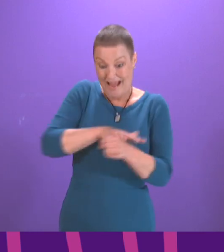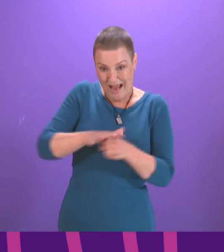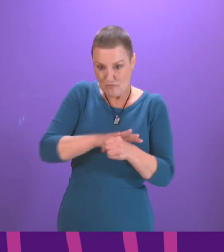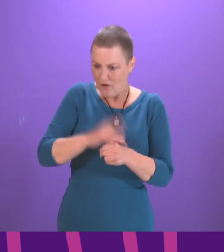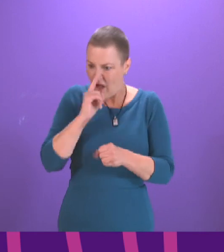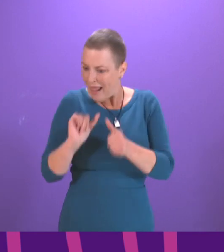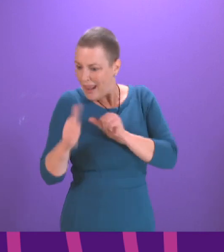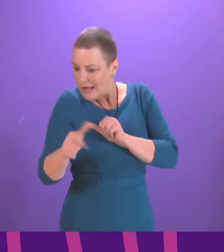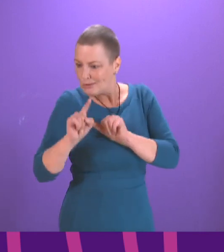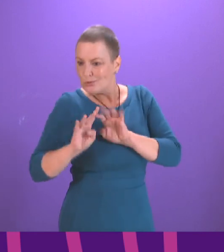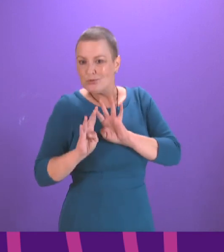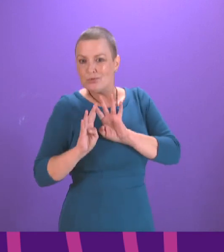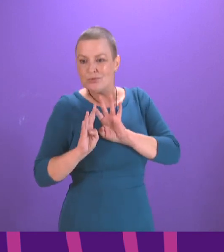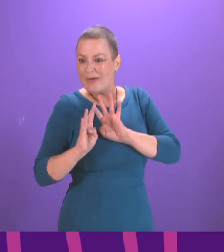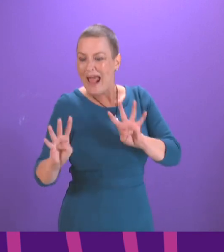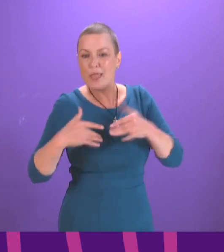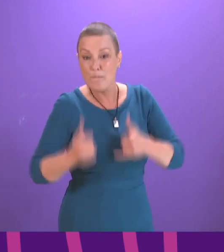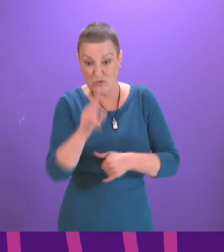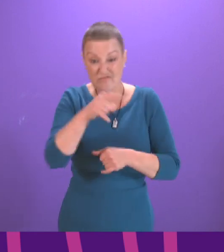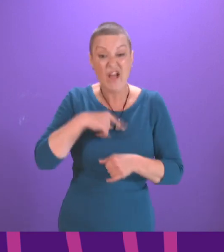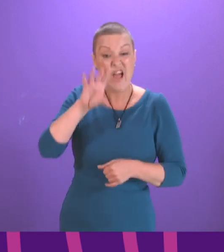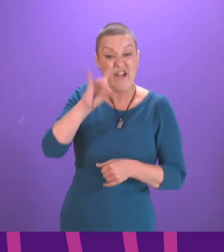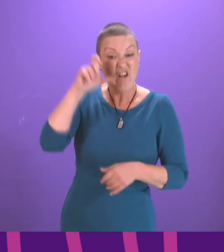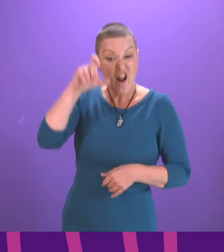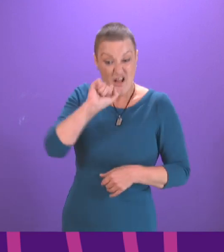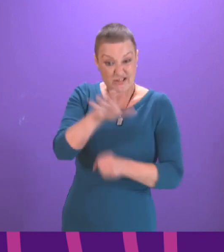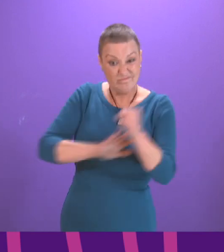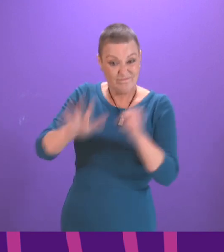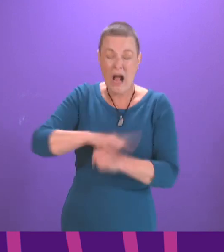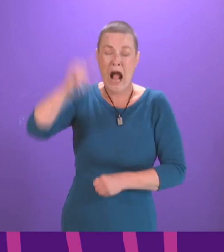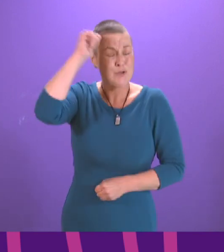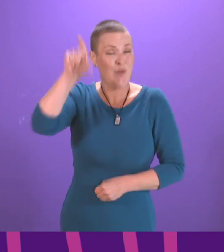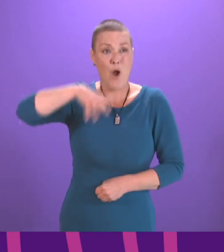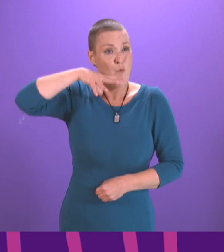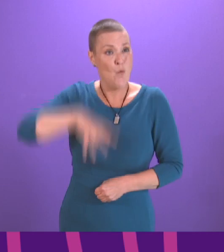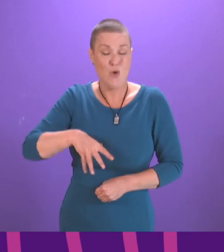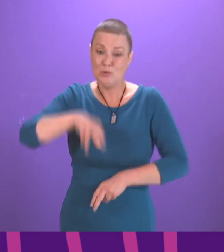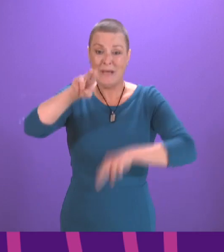decision on Inverclyde. I understand why that area would wish to be assessed as level 2.